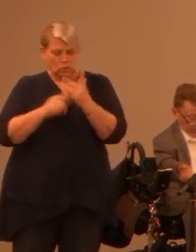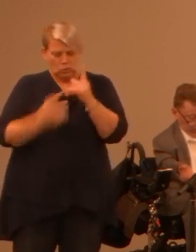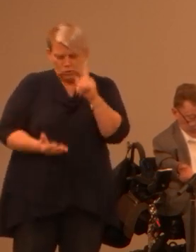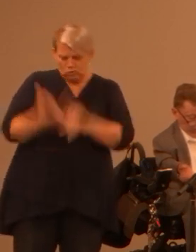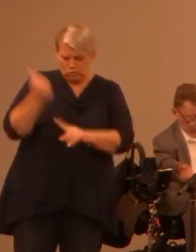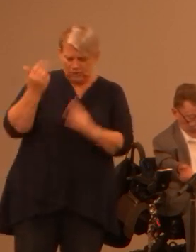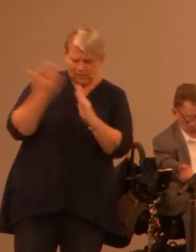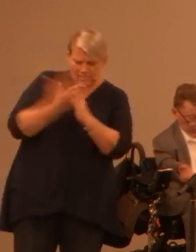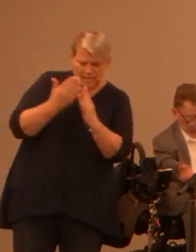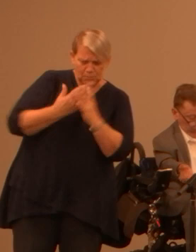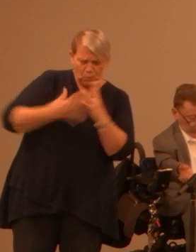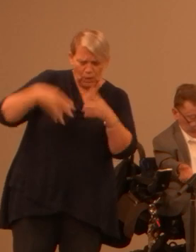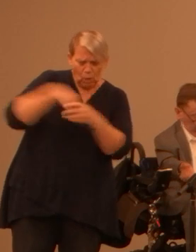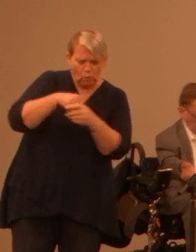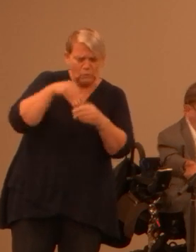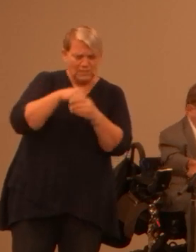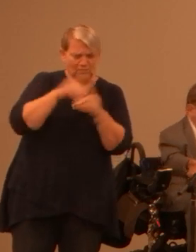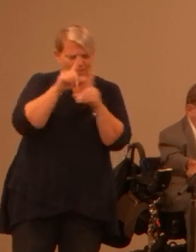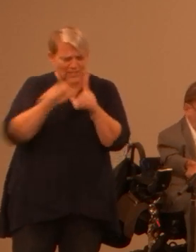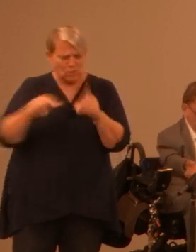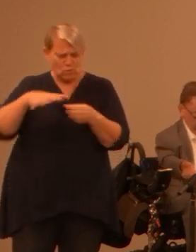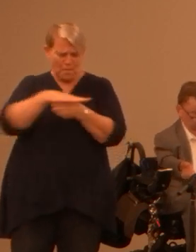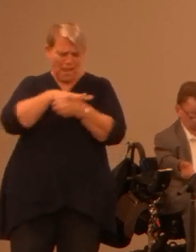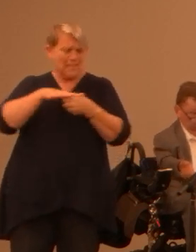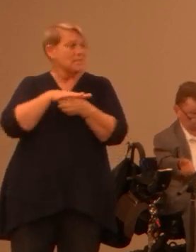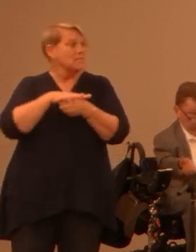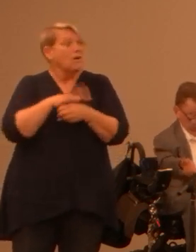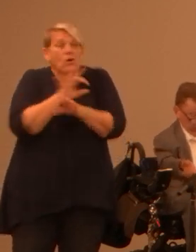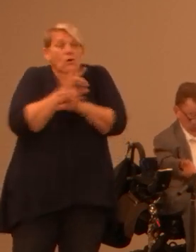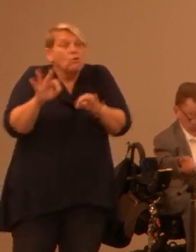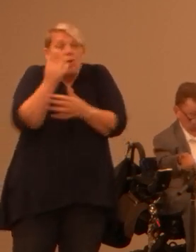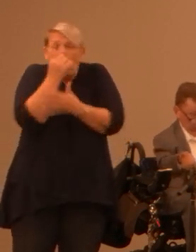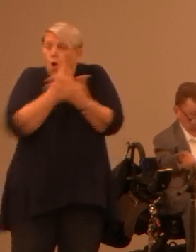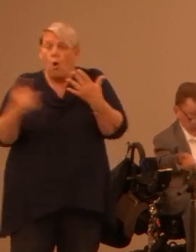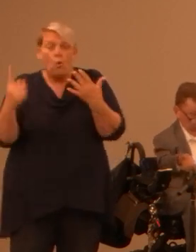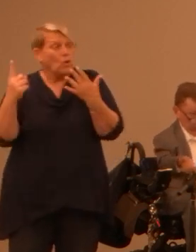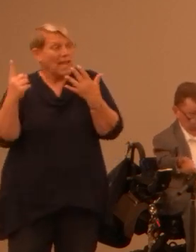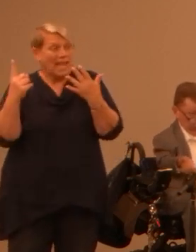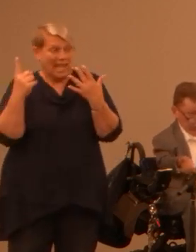and inclusive digital place and space. And it's not just the very many pages,